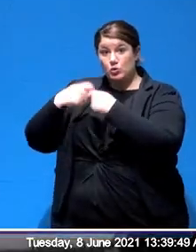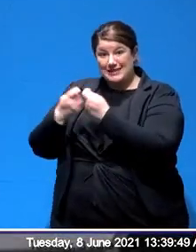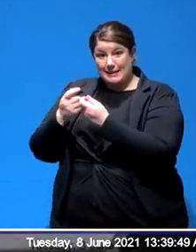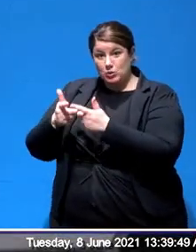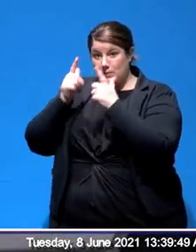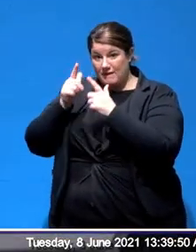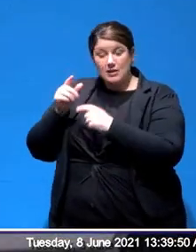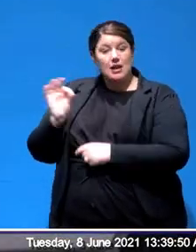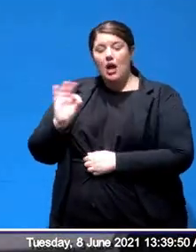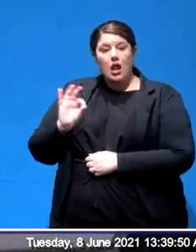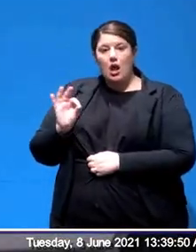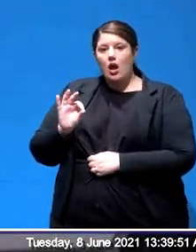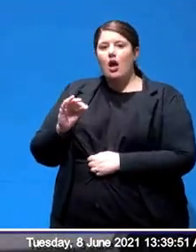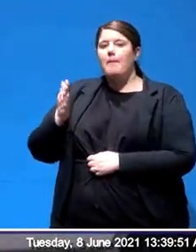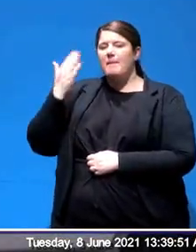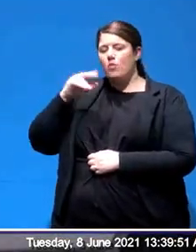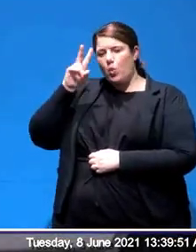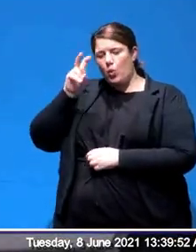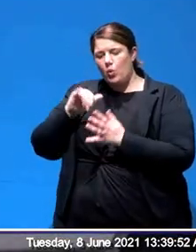No, they reported to a shift supervisor.